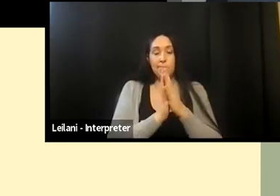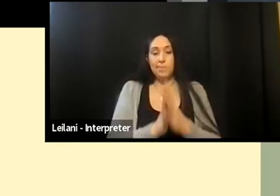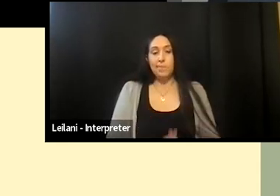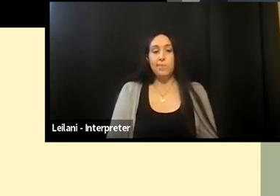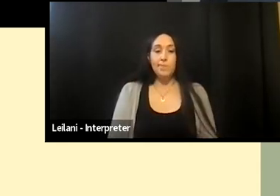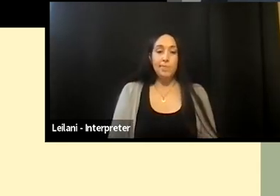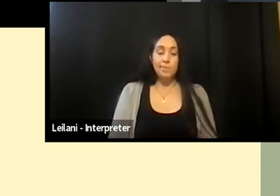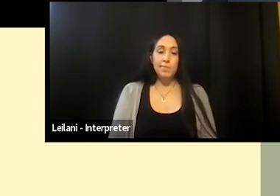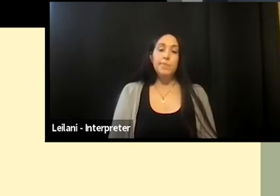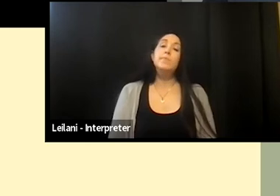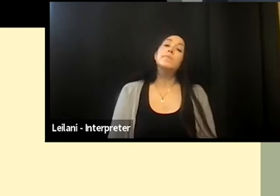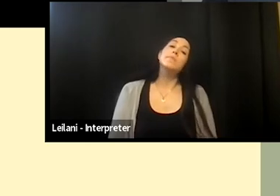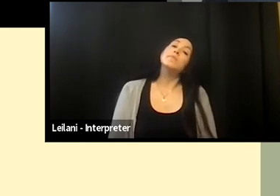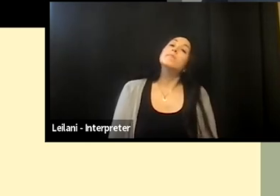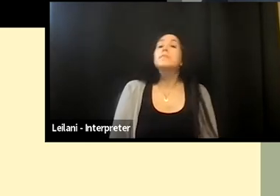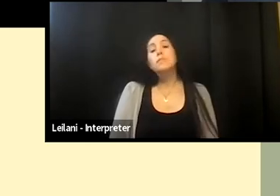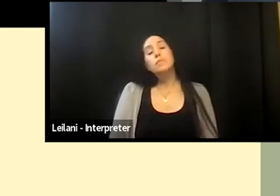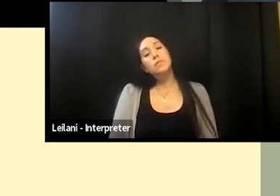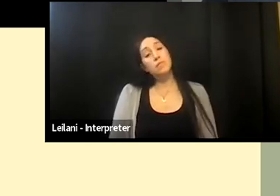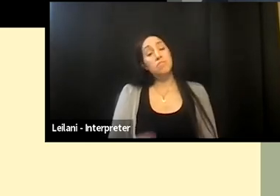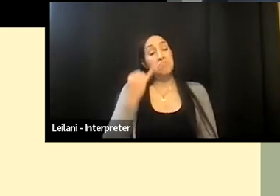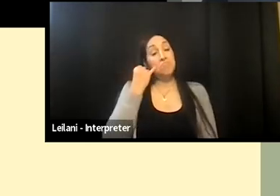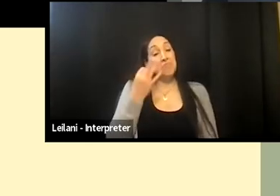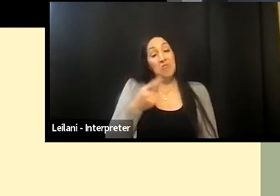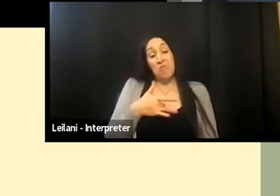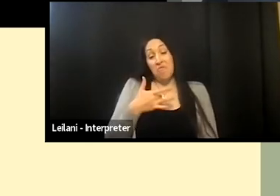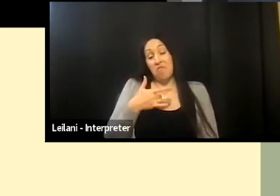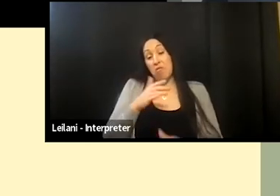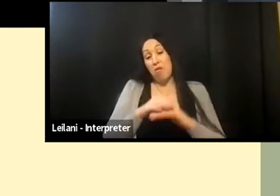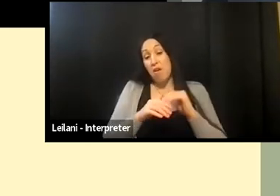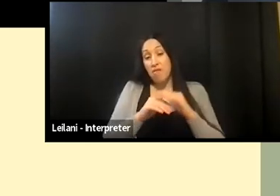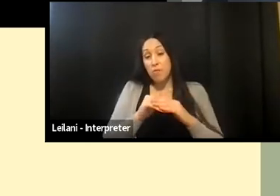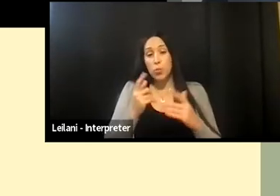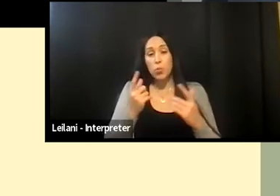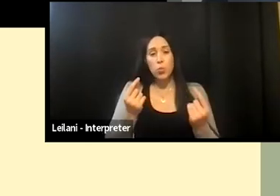And if it feels comfortable for you to either put your hands over your heart